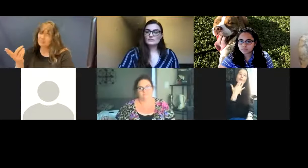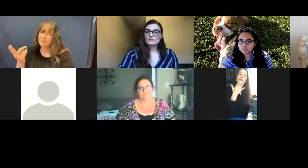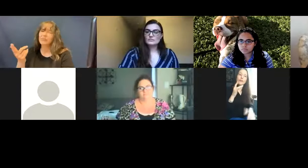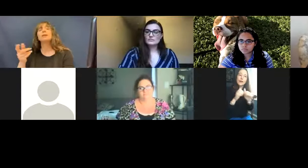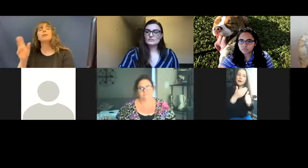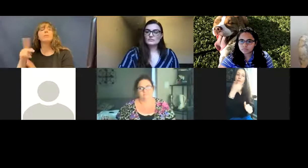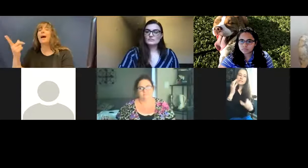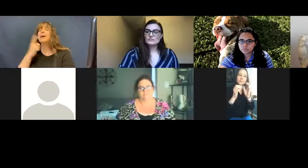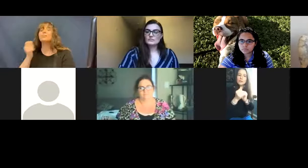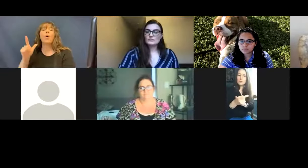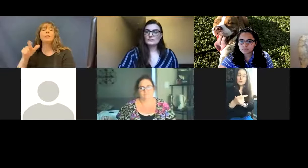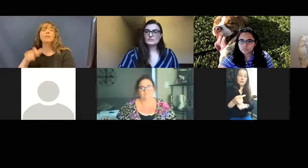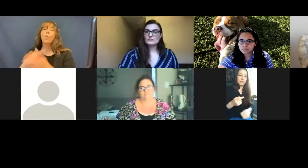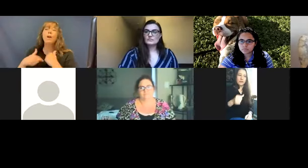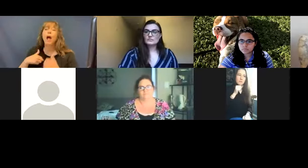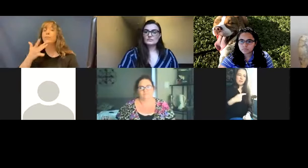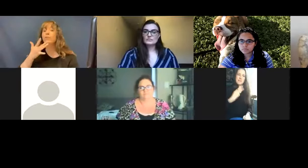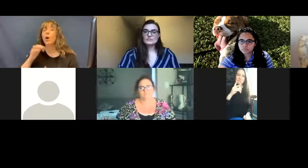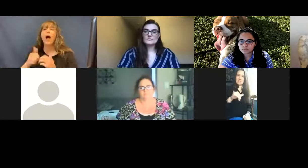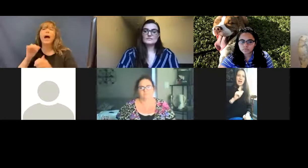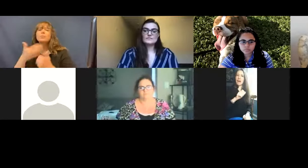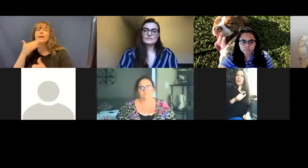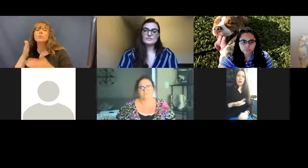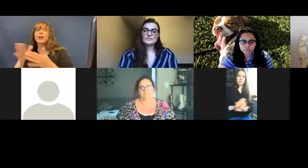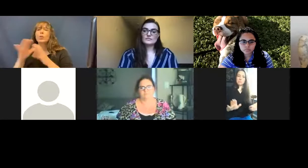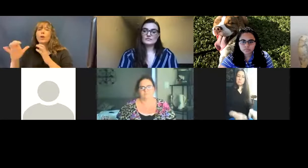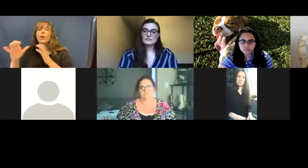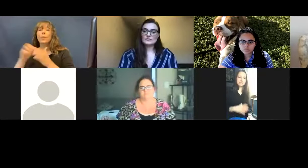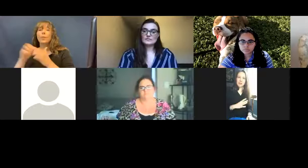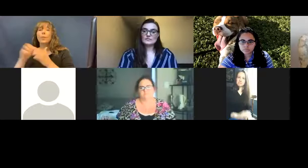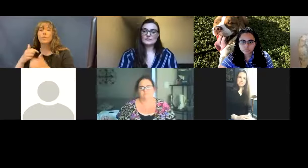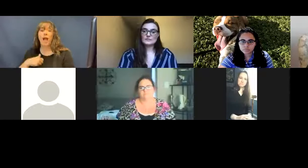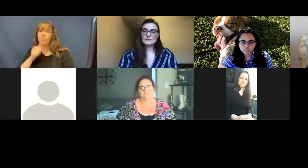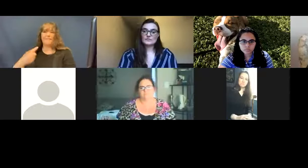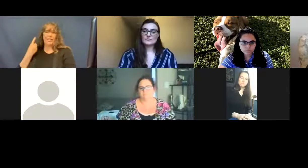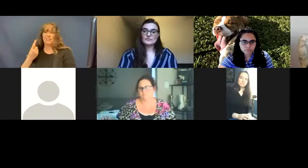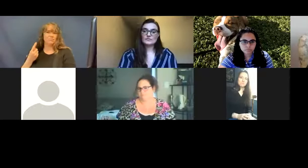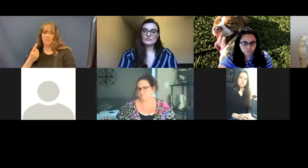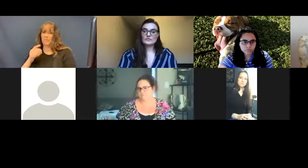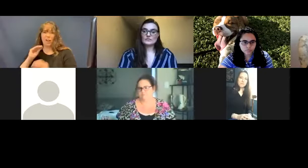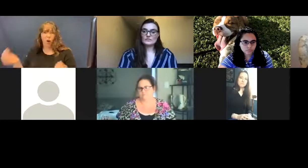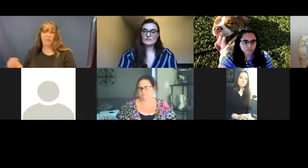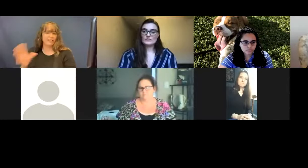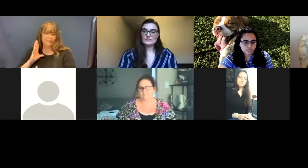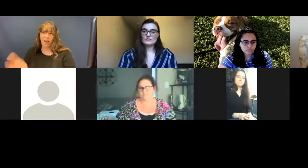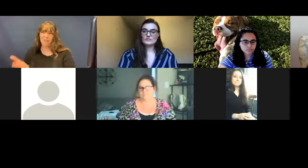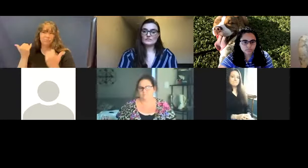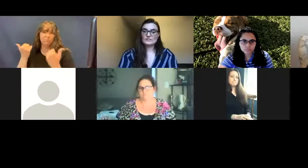prefer? How is best to communicate with you? I'm not offended by that at all. That's fine.